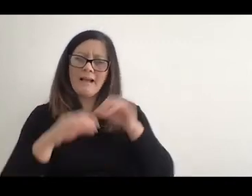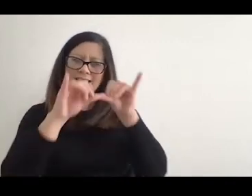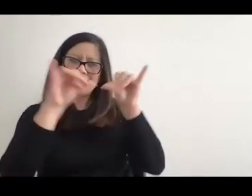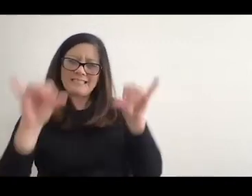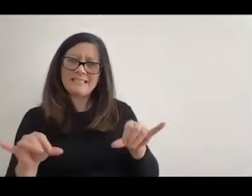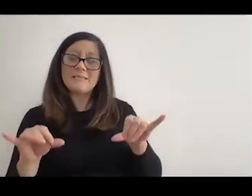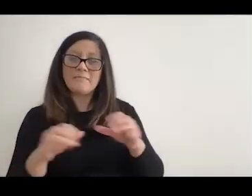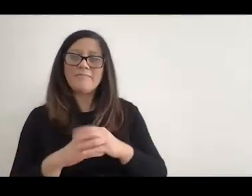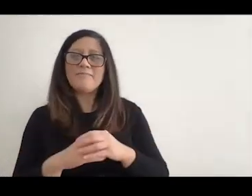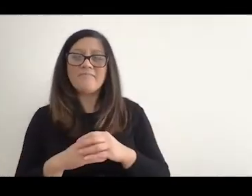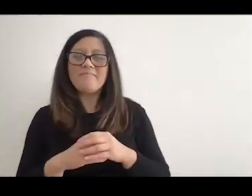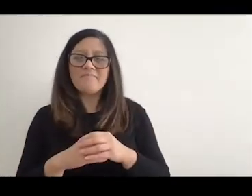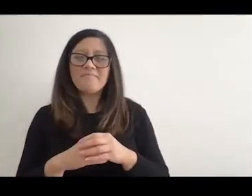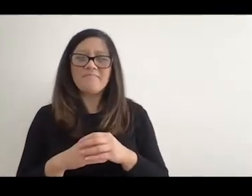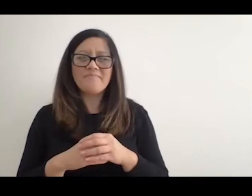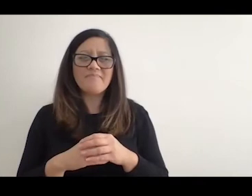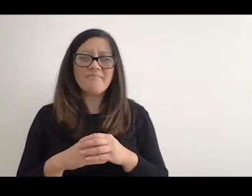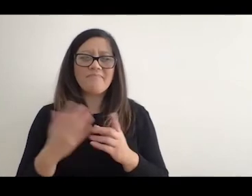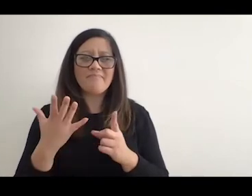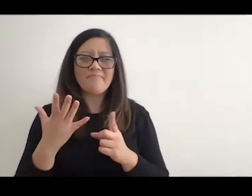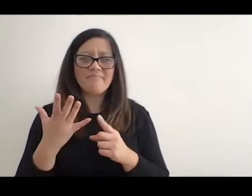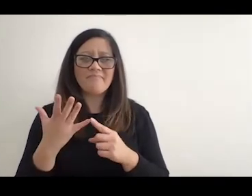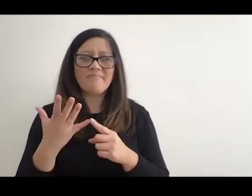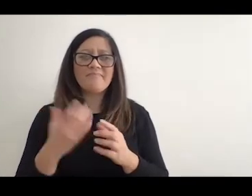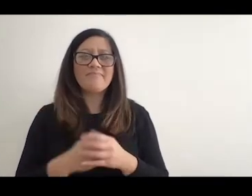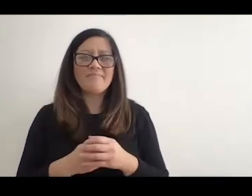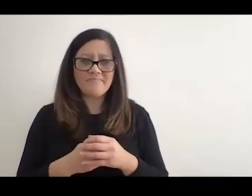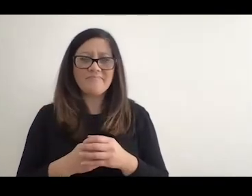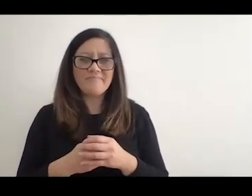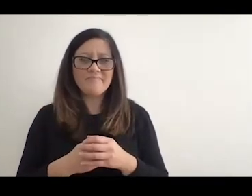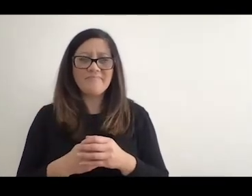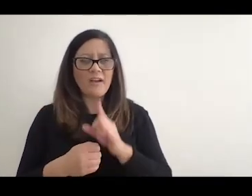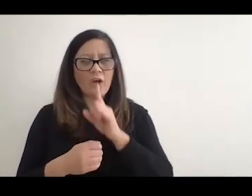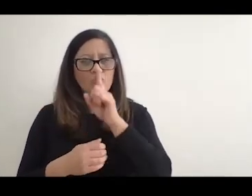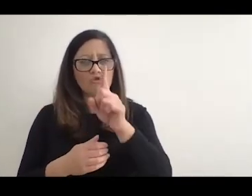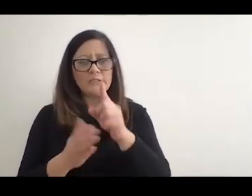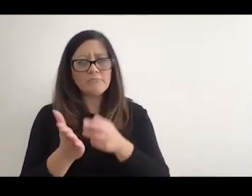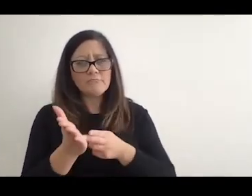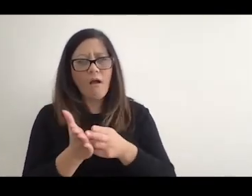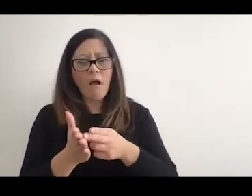disability fashion styling system. And finally. A real discussion.